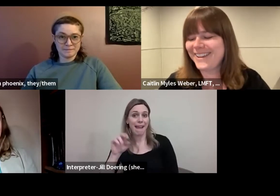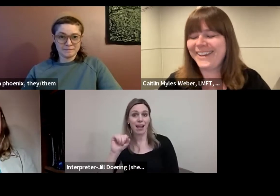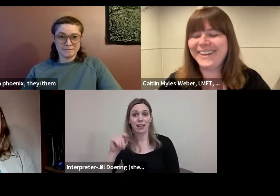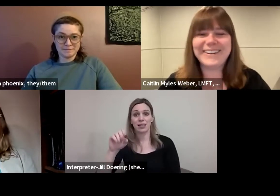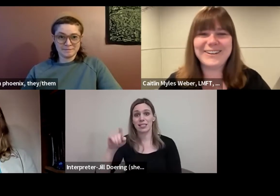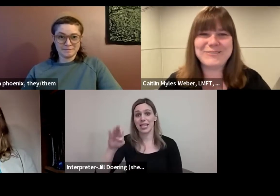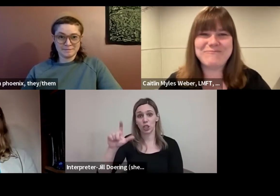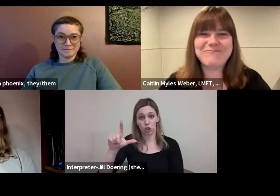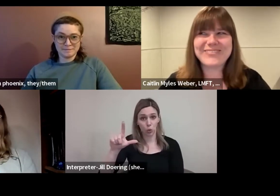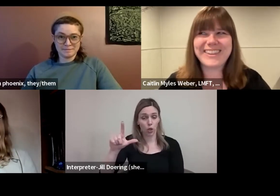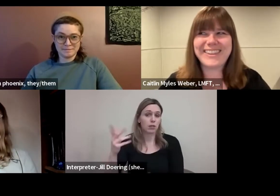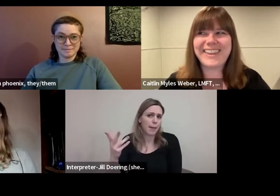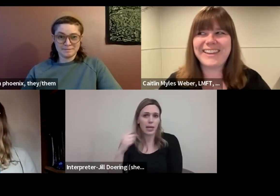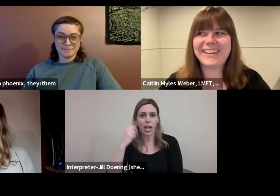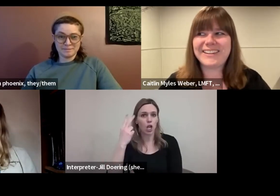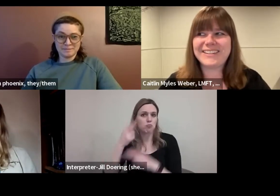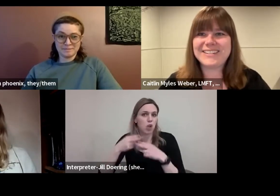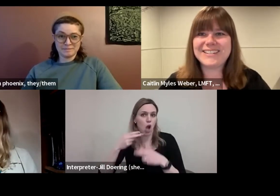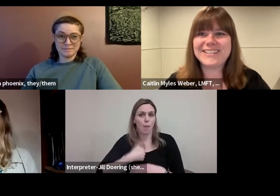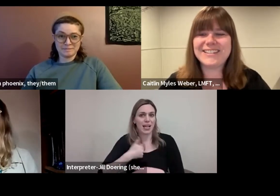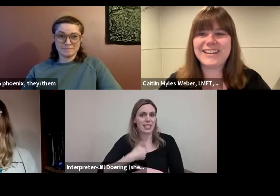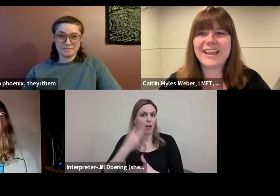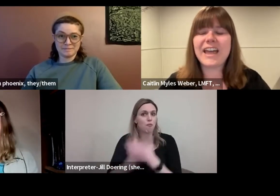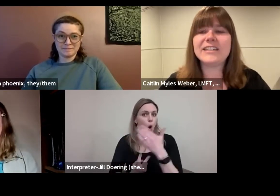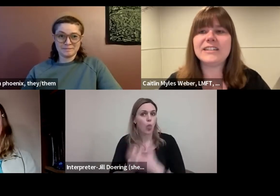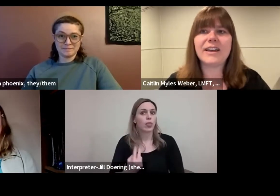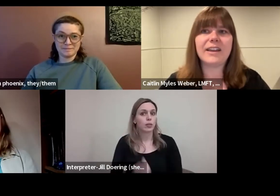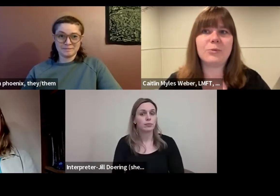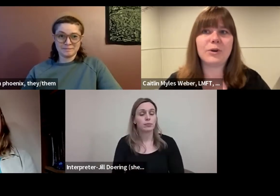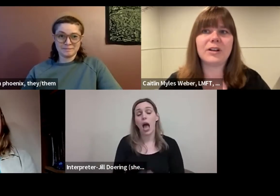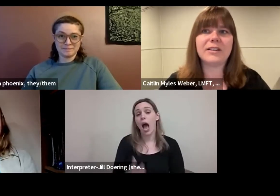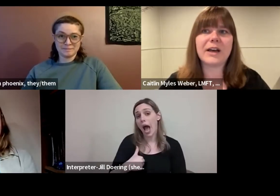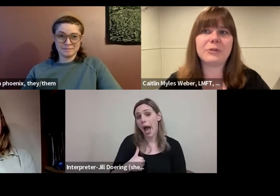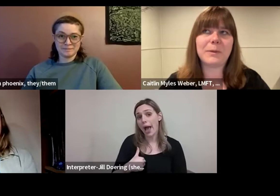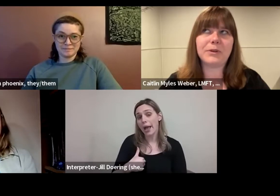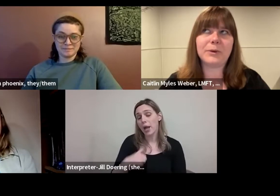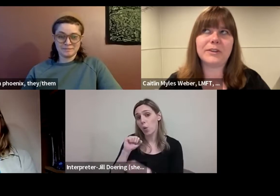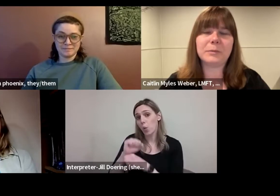And I work a lot with people with specific sexual concerns,